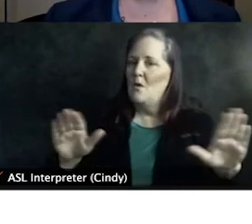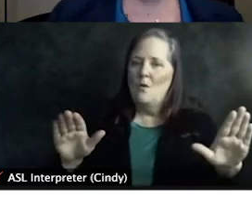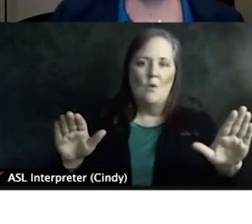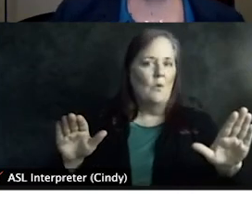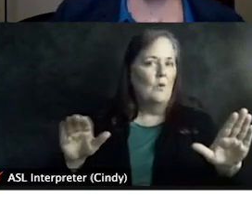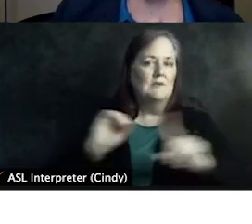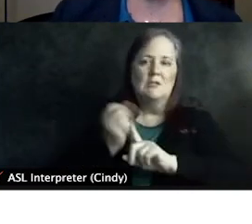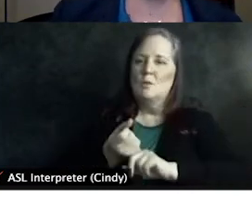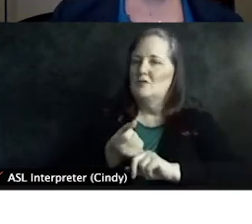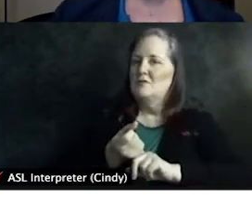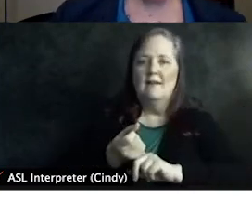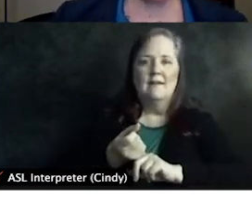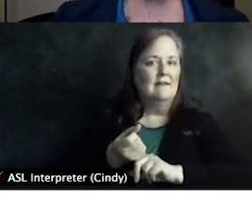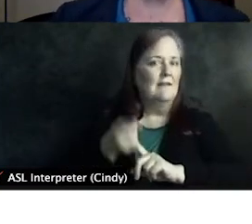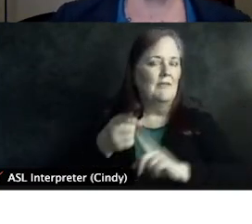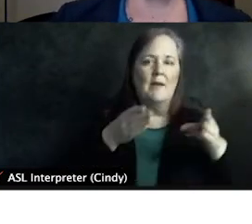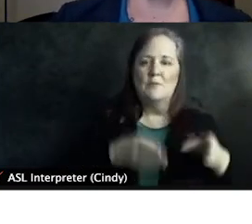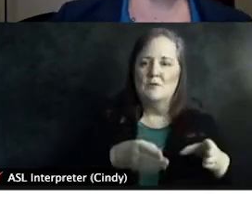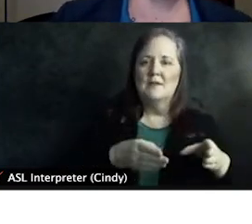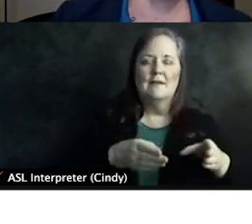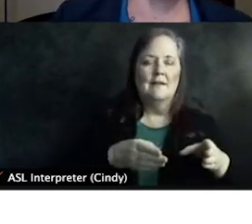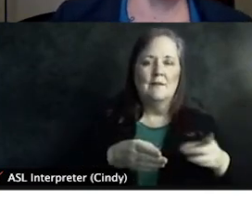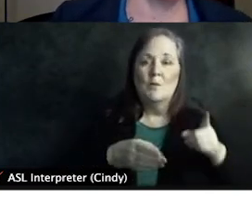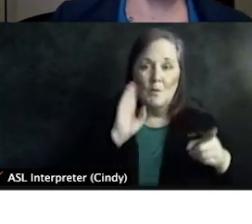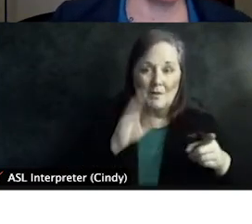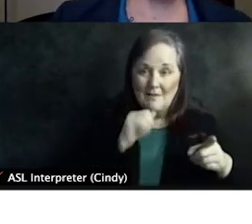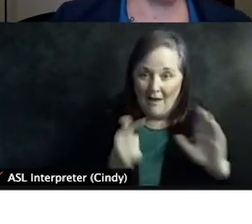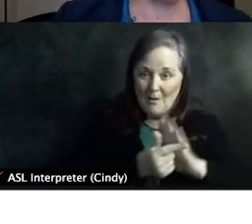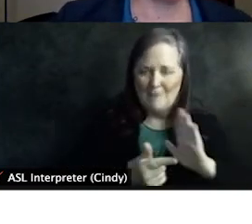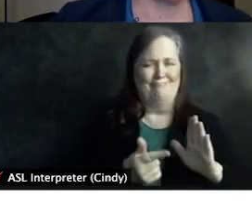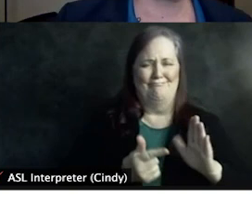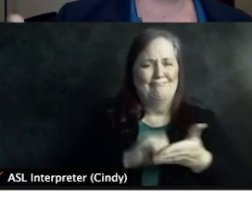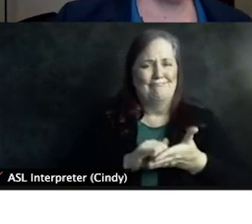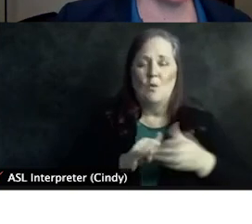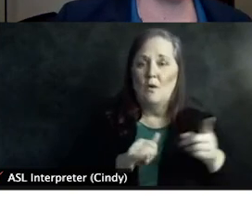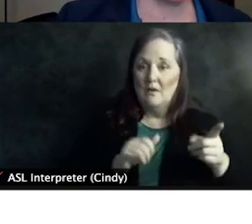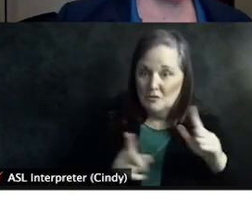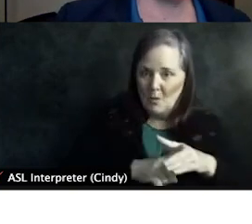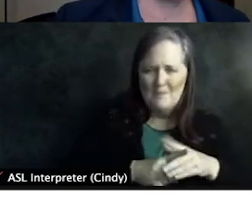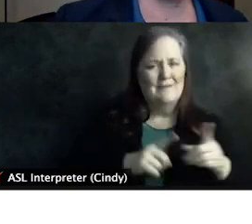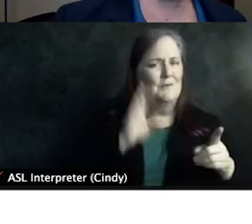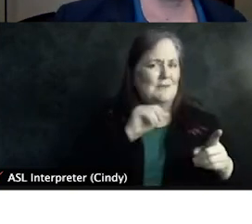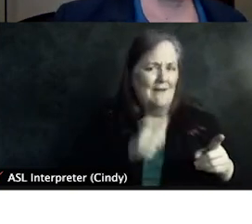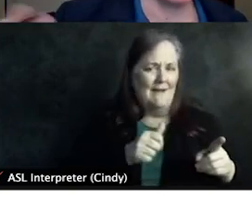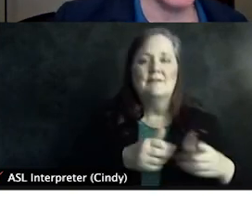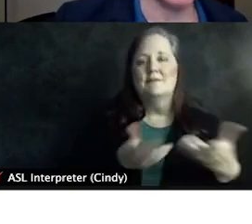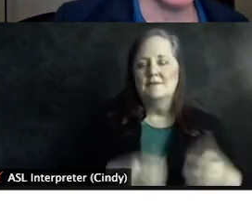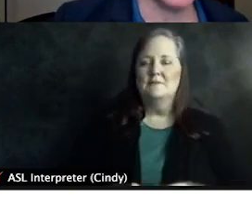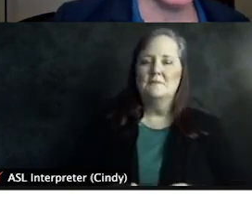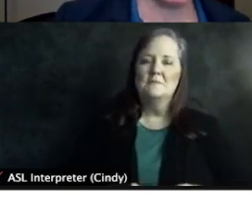the League of Women Voters, the Sierra Club, the Federation of Teachers, teachers organizations, nurses organizations, other unions.